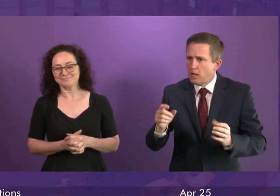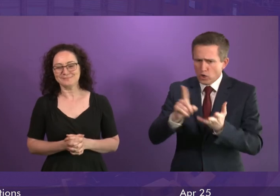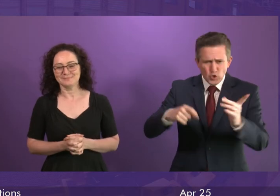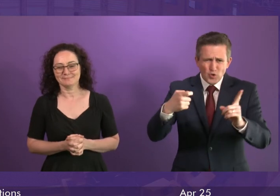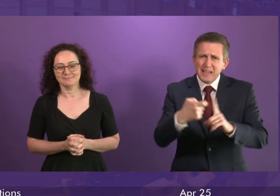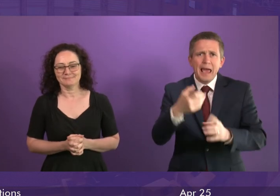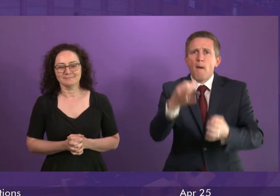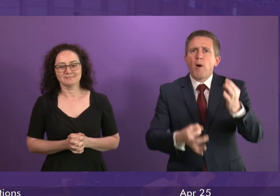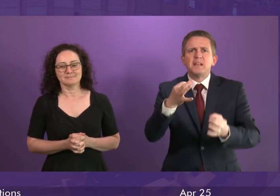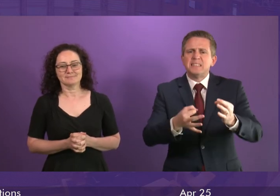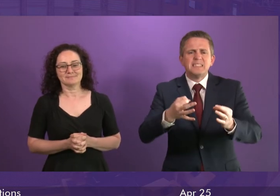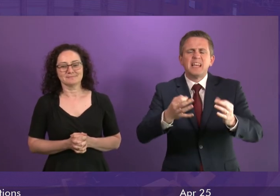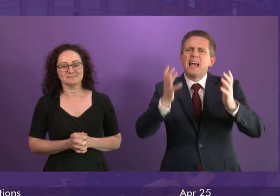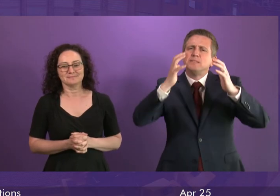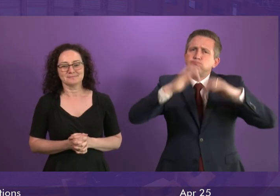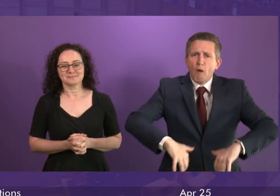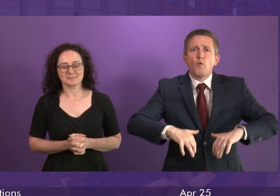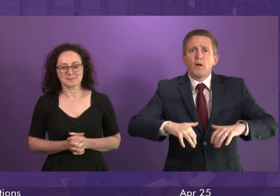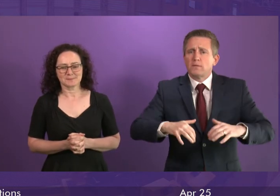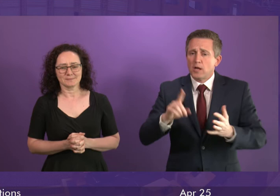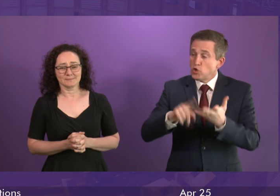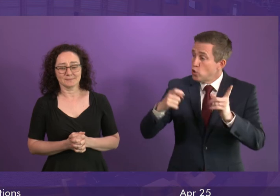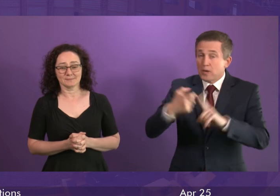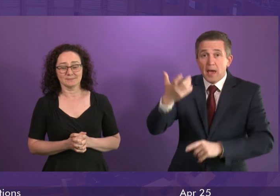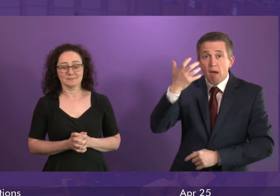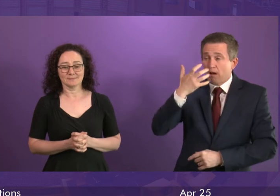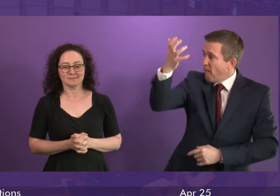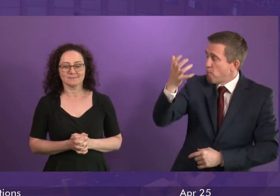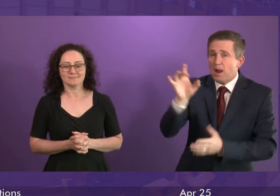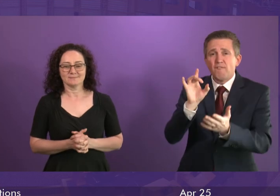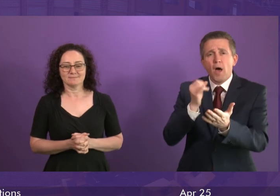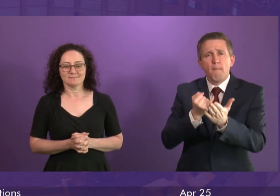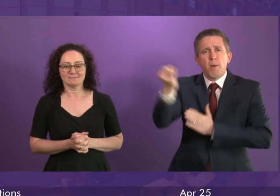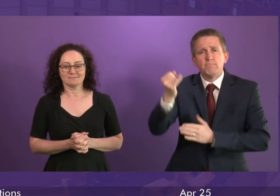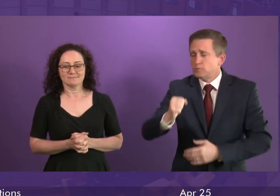is broken and the UK Government has shown contempt for Scotland, so the Greens agree